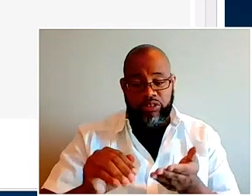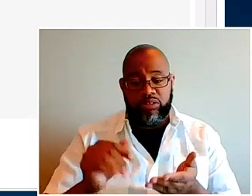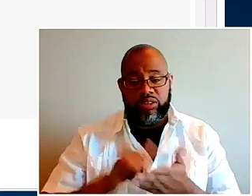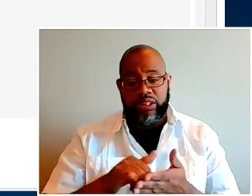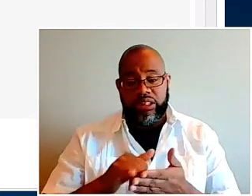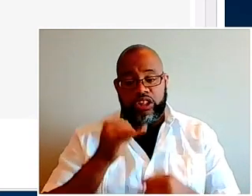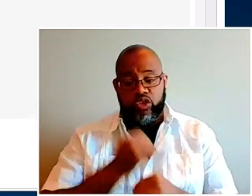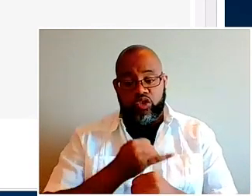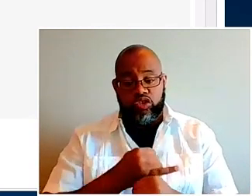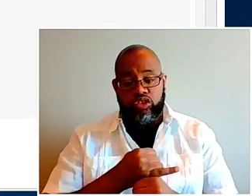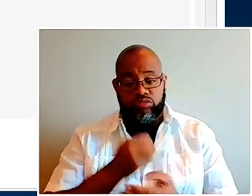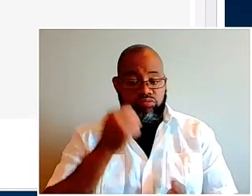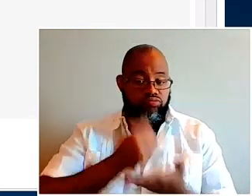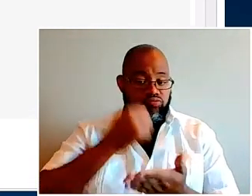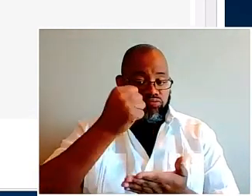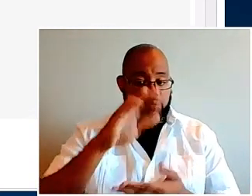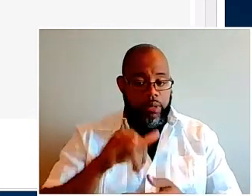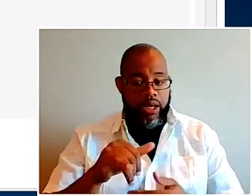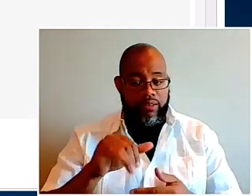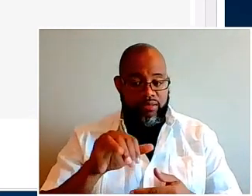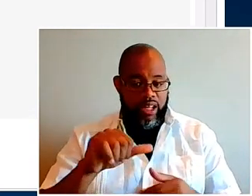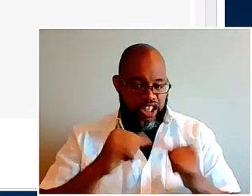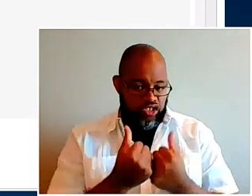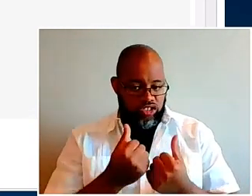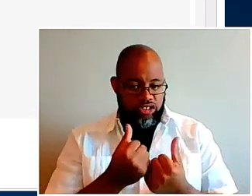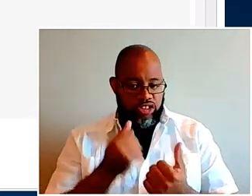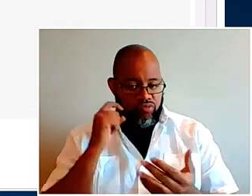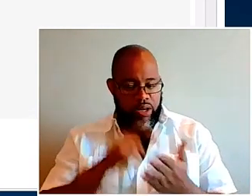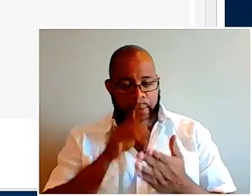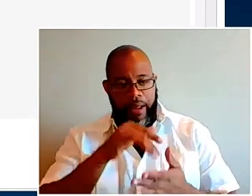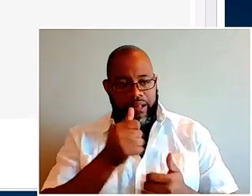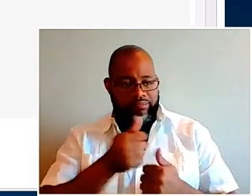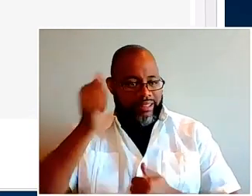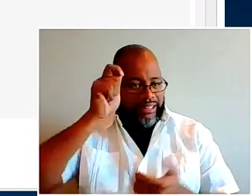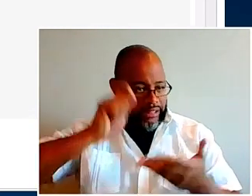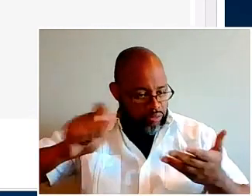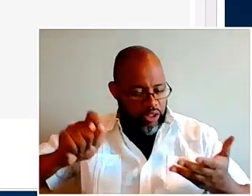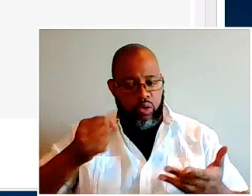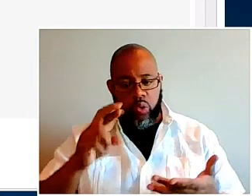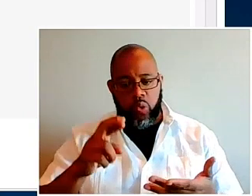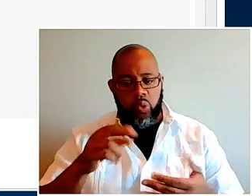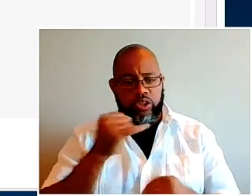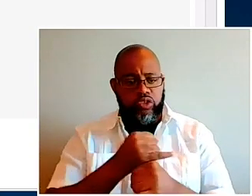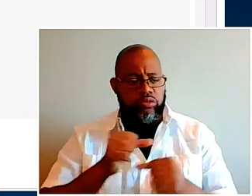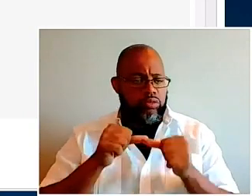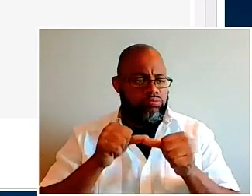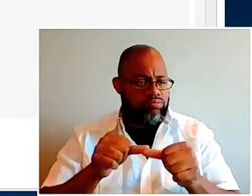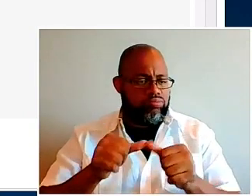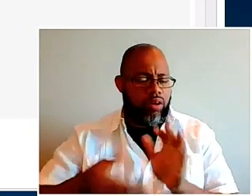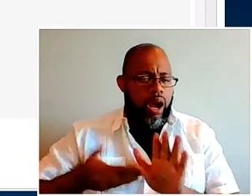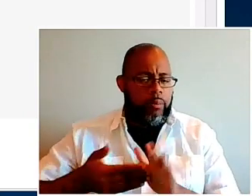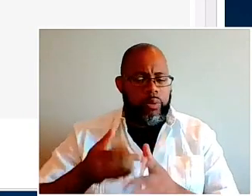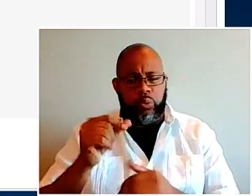accrediting agency recognized by the Secretary, or if an institution has been in operation for 20 years and moved those